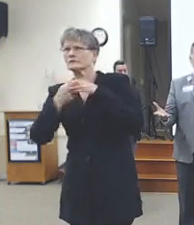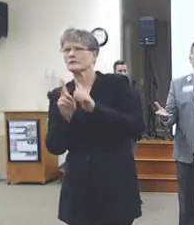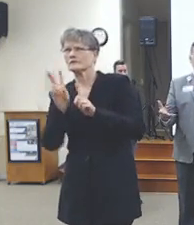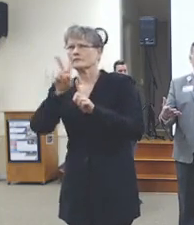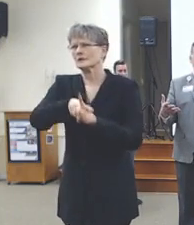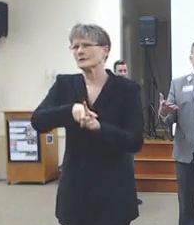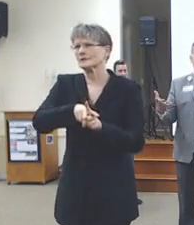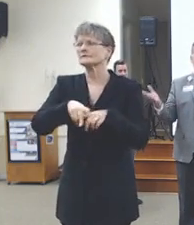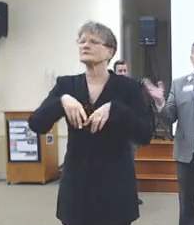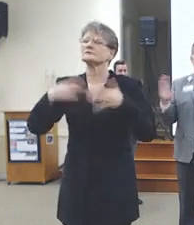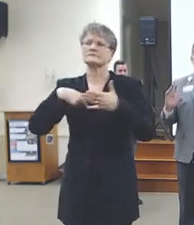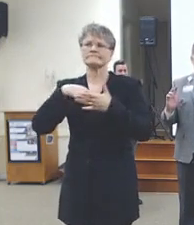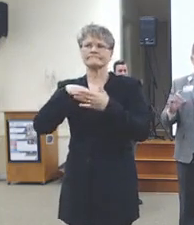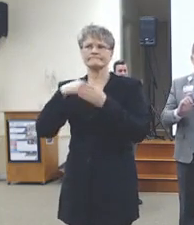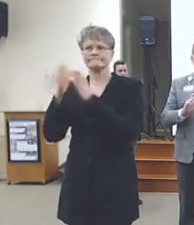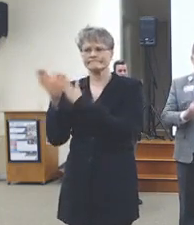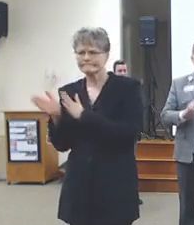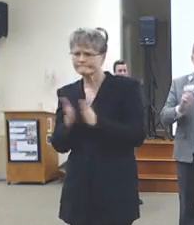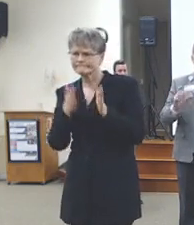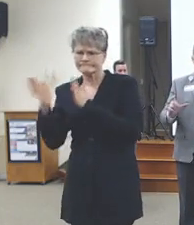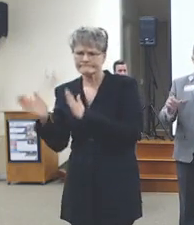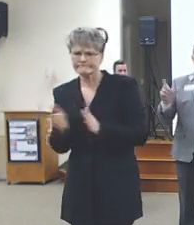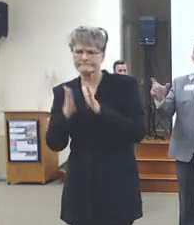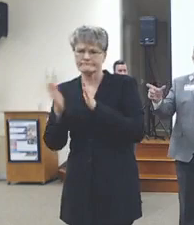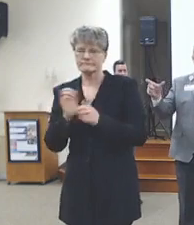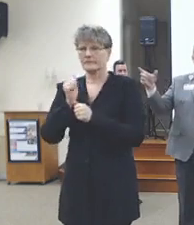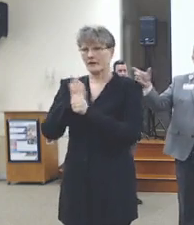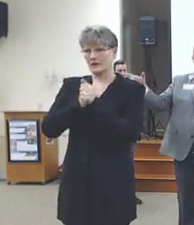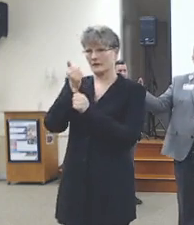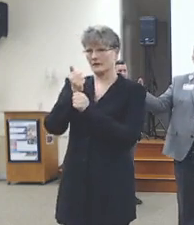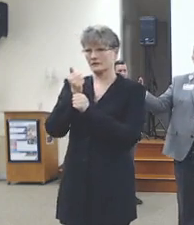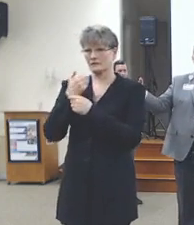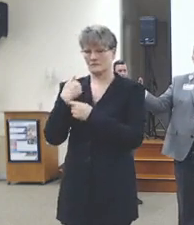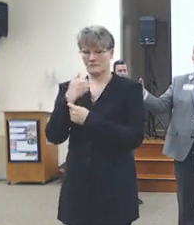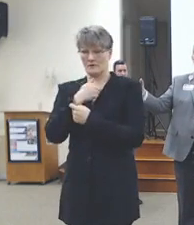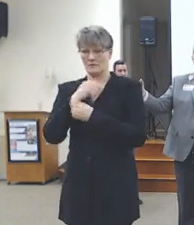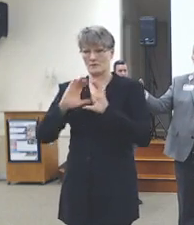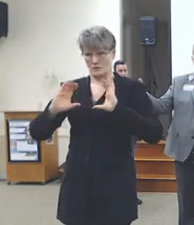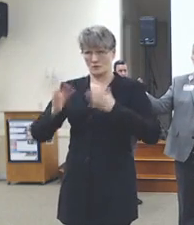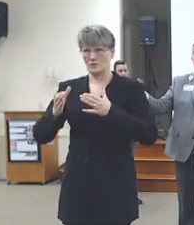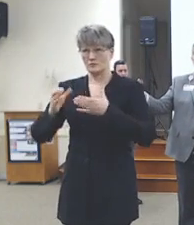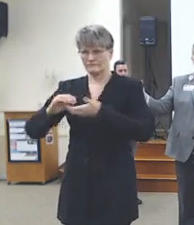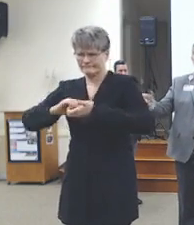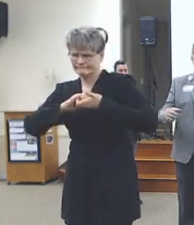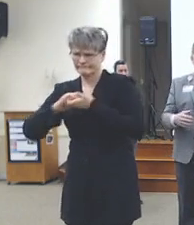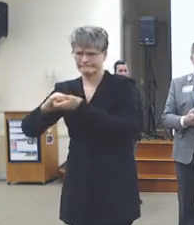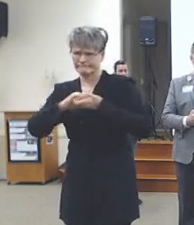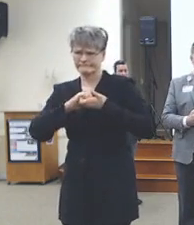so all of us have different levels of plans that we would implement, and that